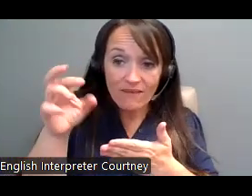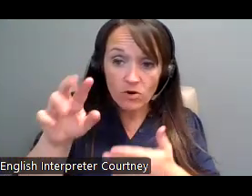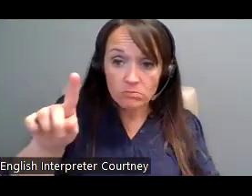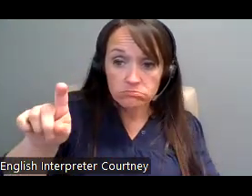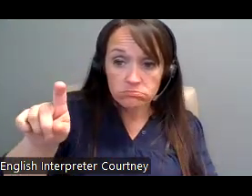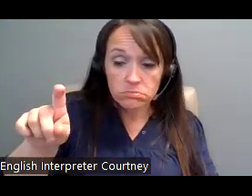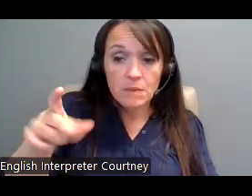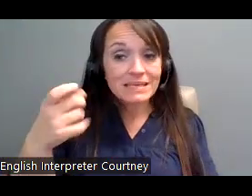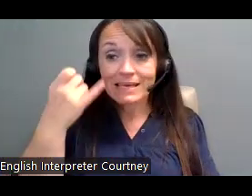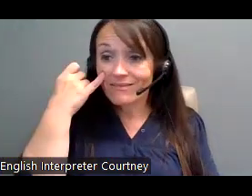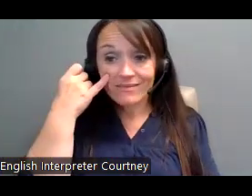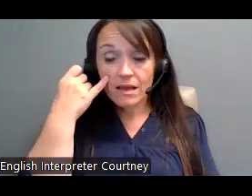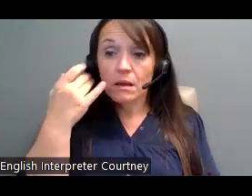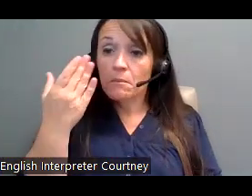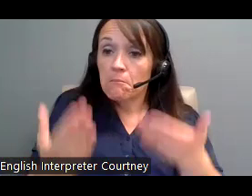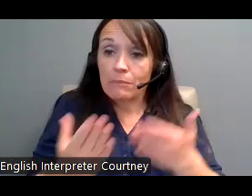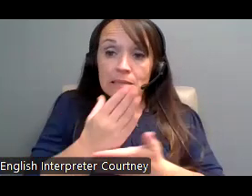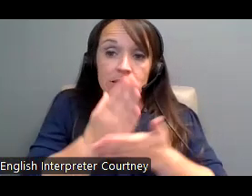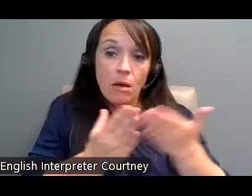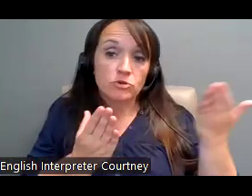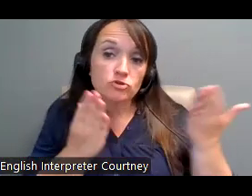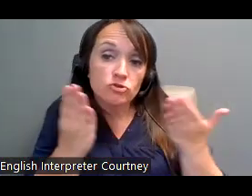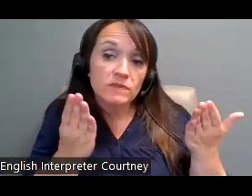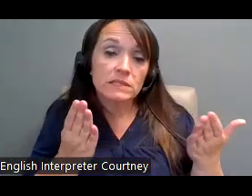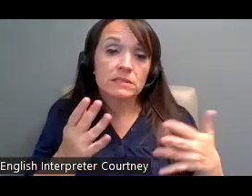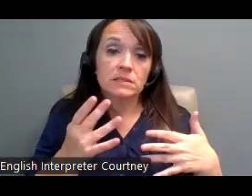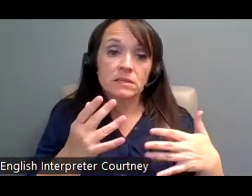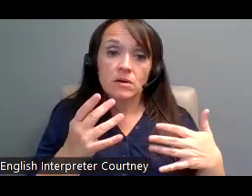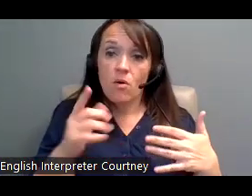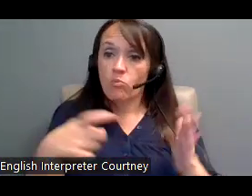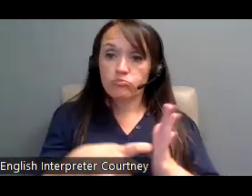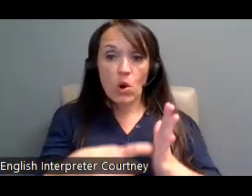be available under a waiver and so you need to go ahead and get the application in so